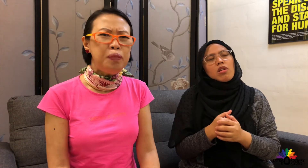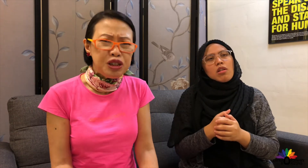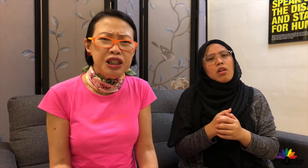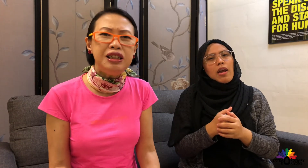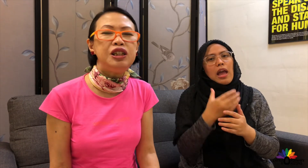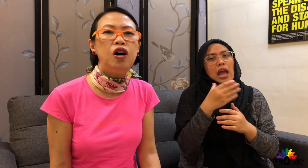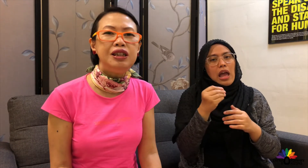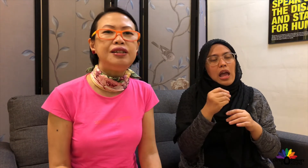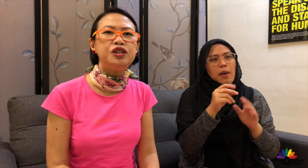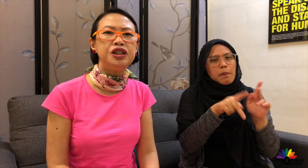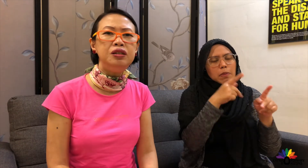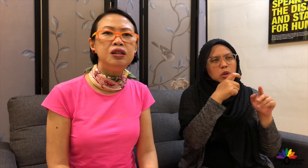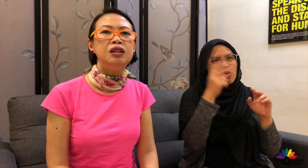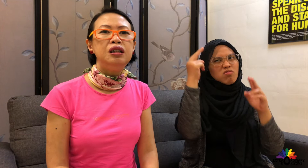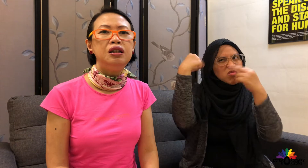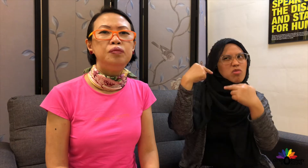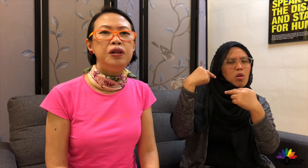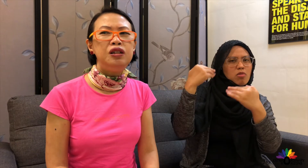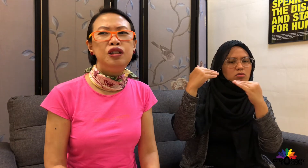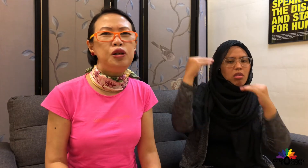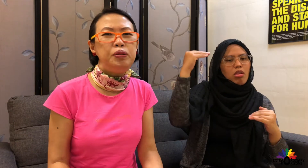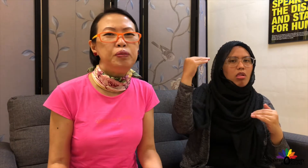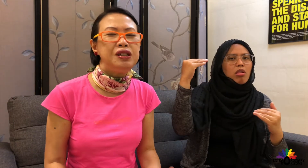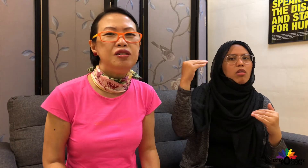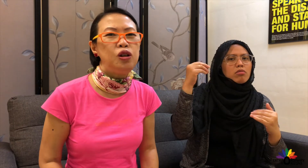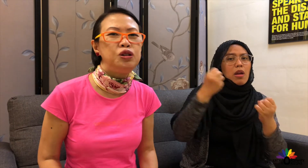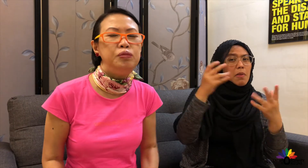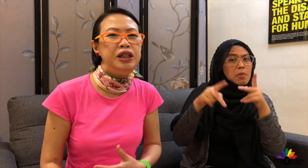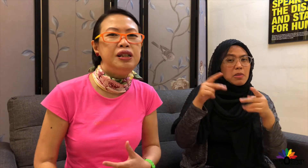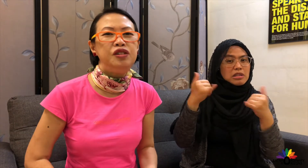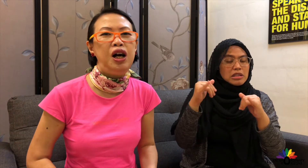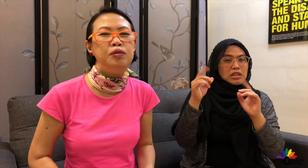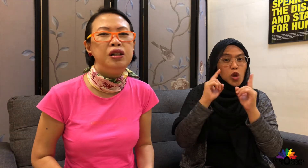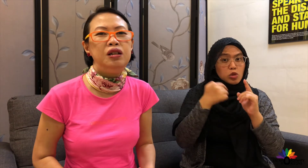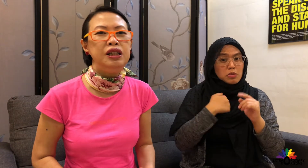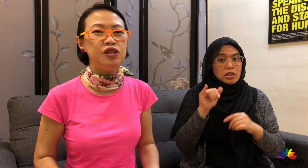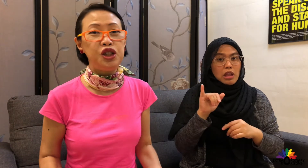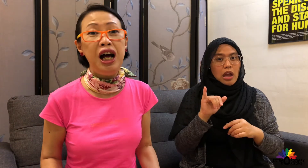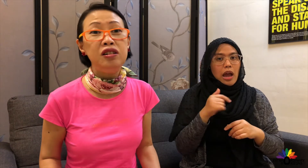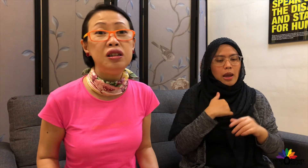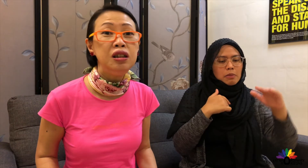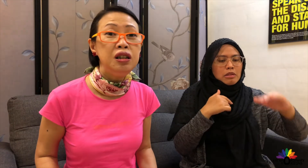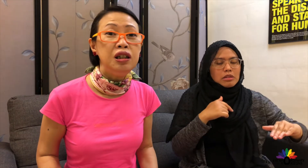patronising condescension. A lot of people still talk to me as if I'm a little child